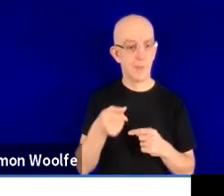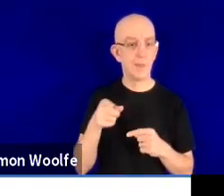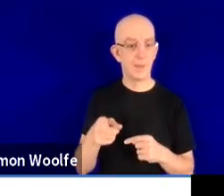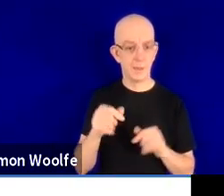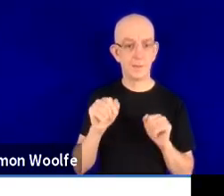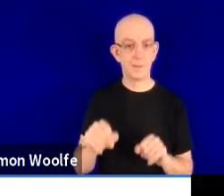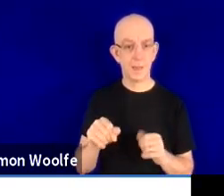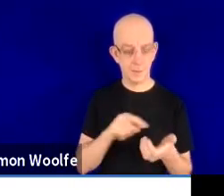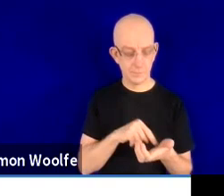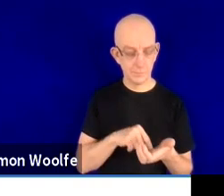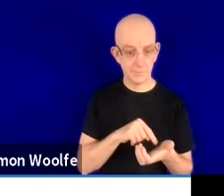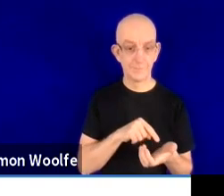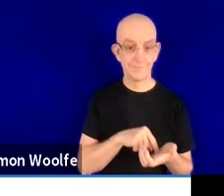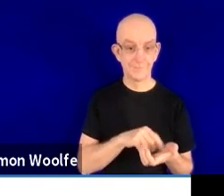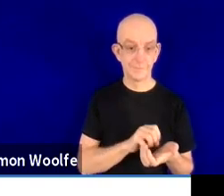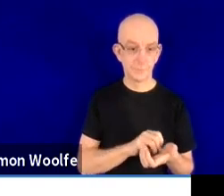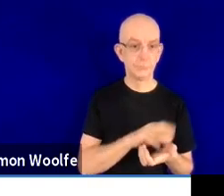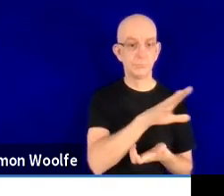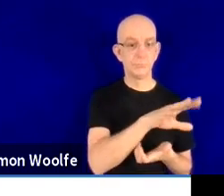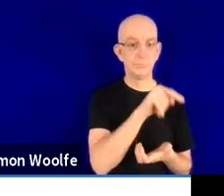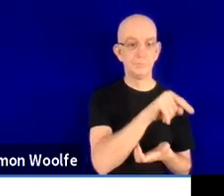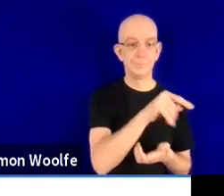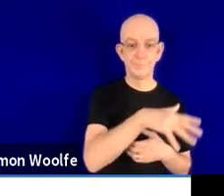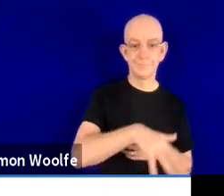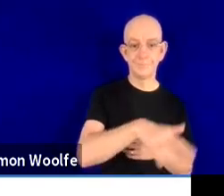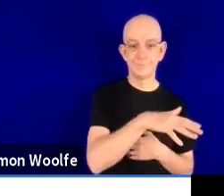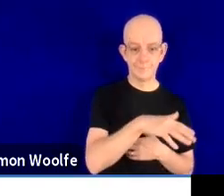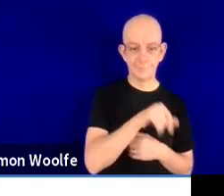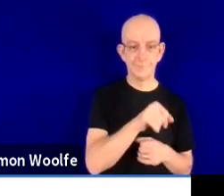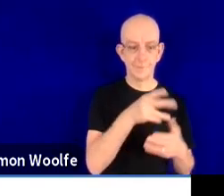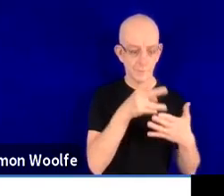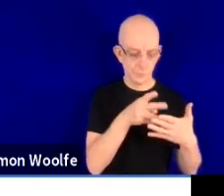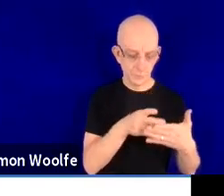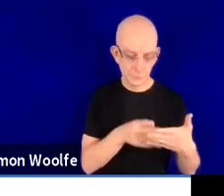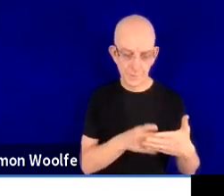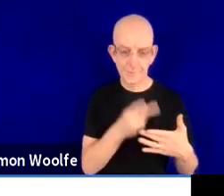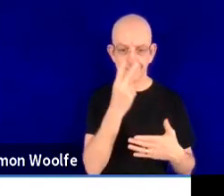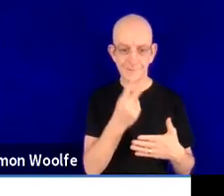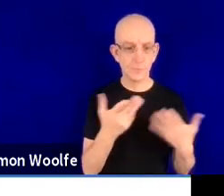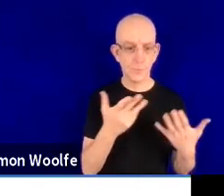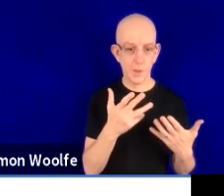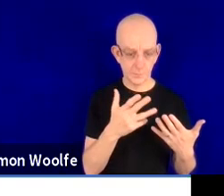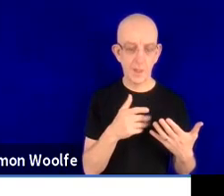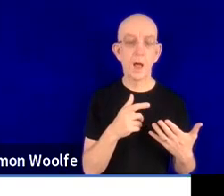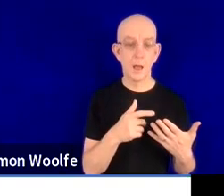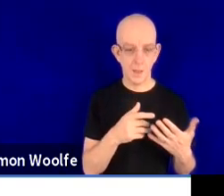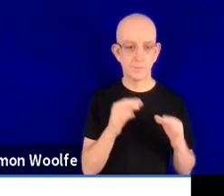potentially ask further questions to the local community worker and then it gets at the national level for approval